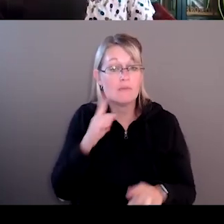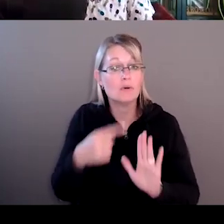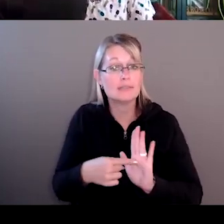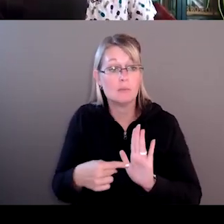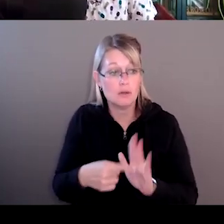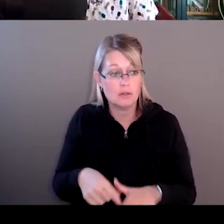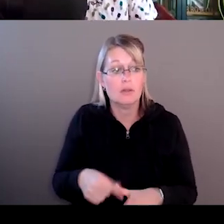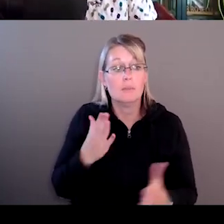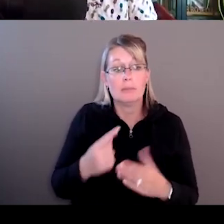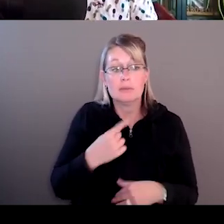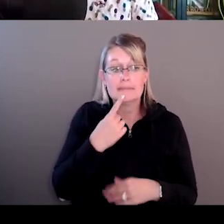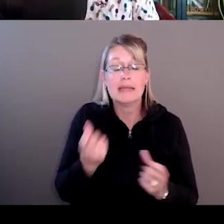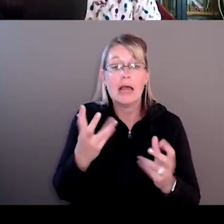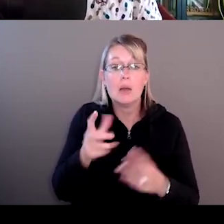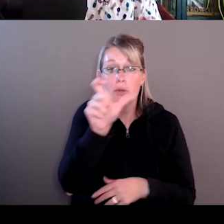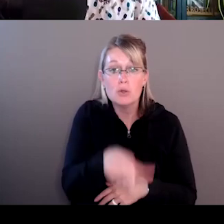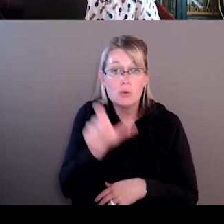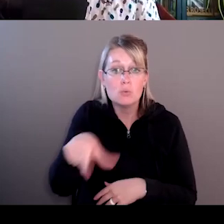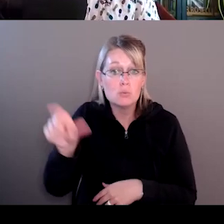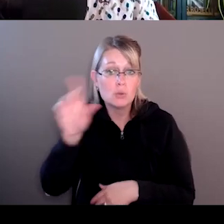you might want to say how many more rows will appear. This seems a good courteous